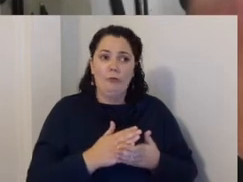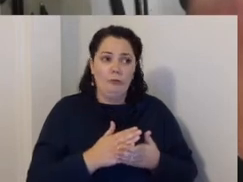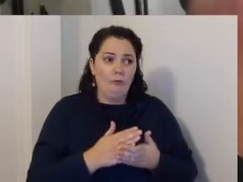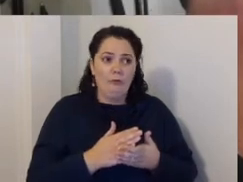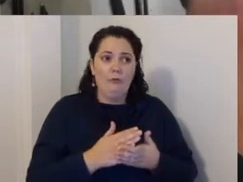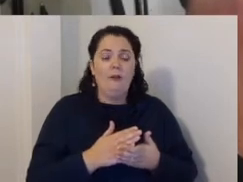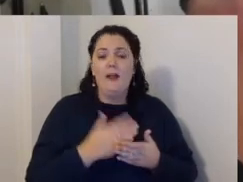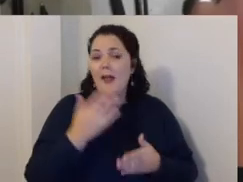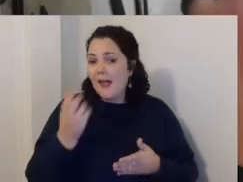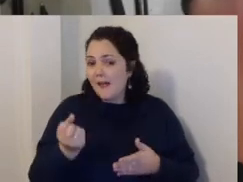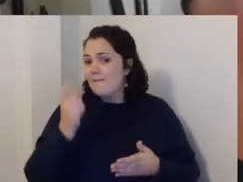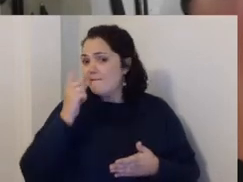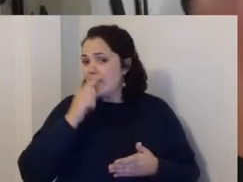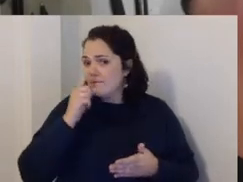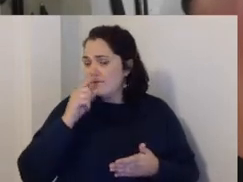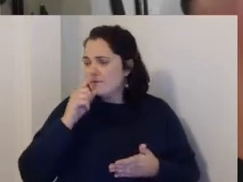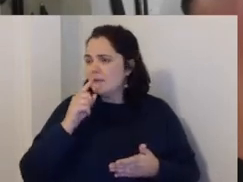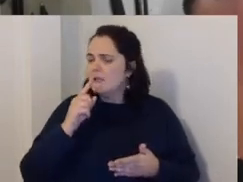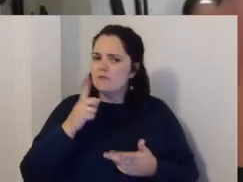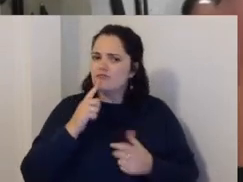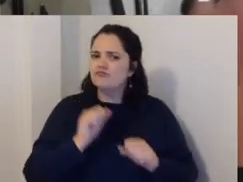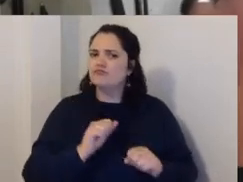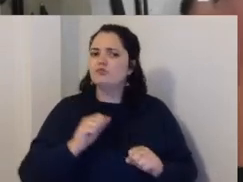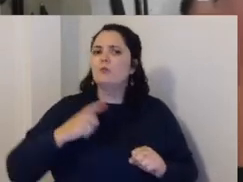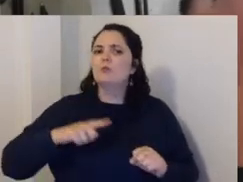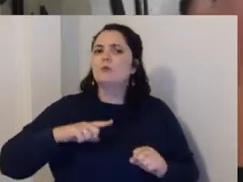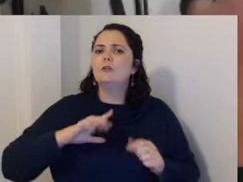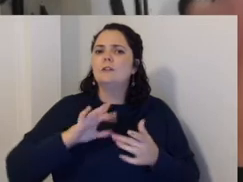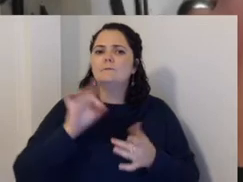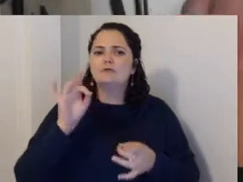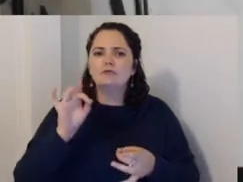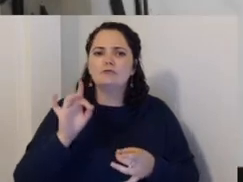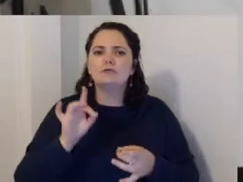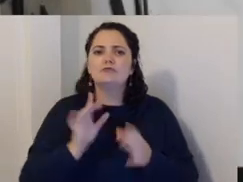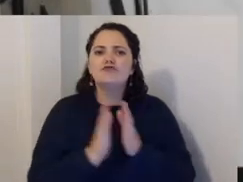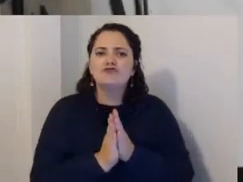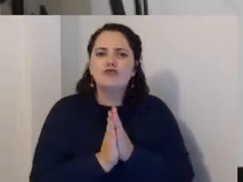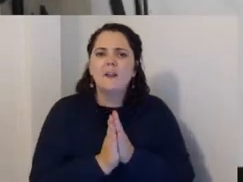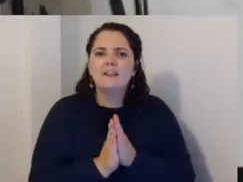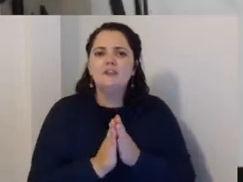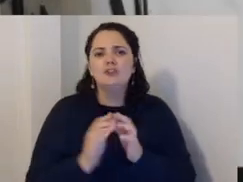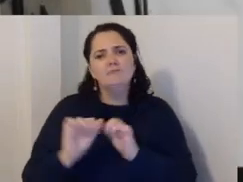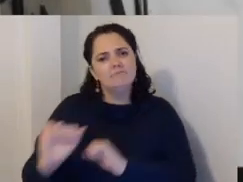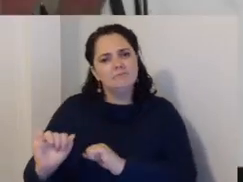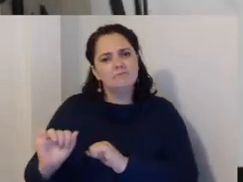absolutely spiritual and religious connotations for this, there are absolutely um uh driving forces